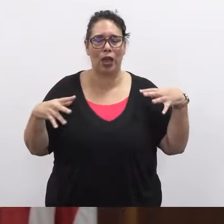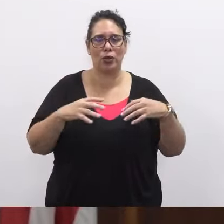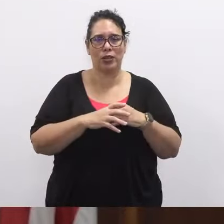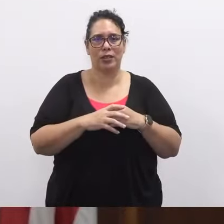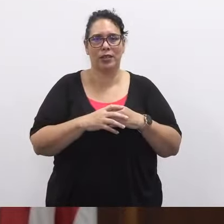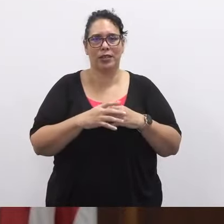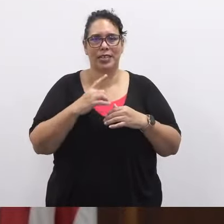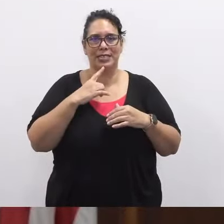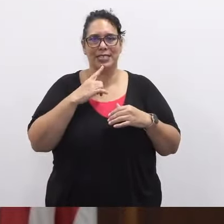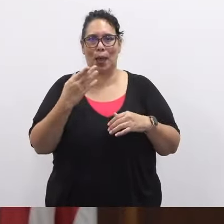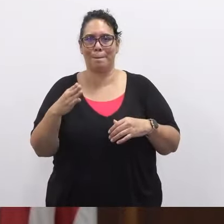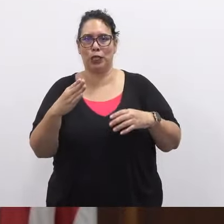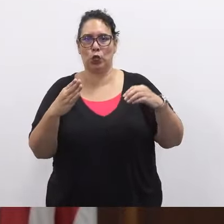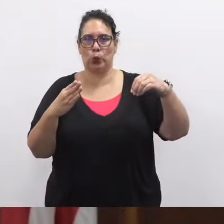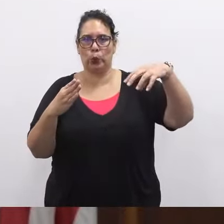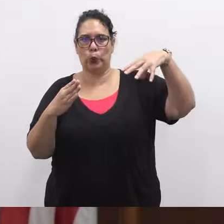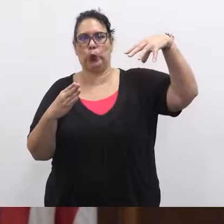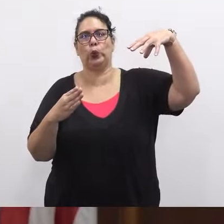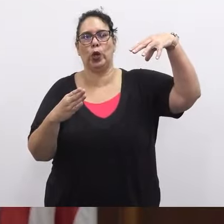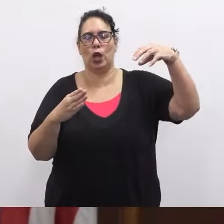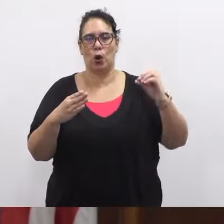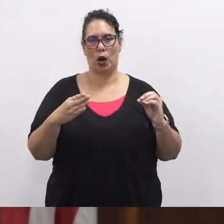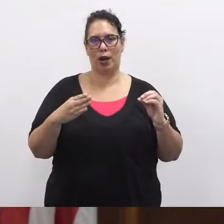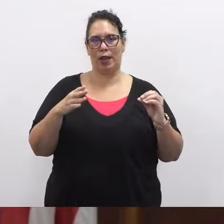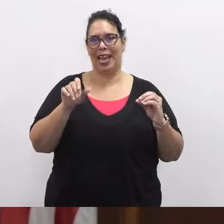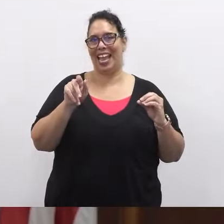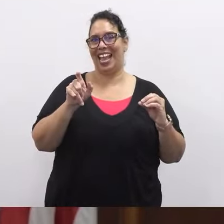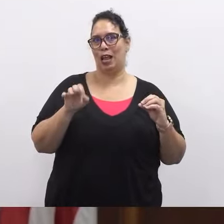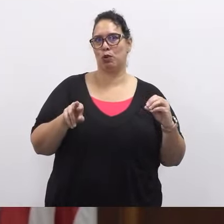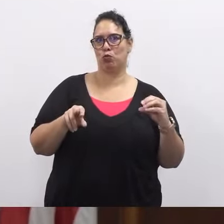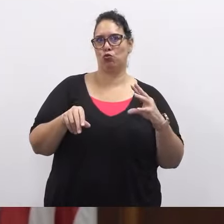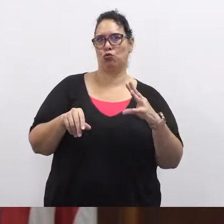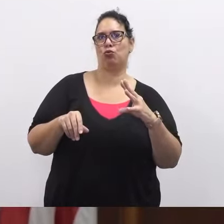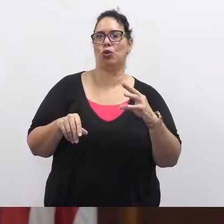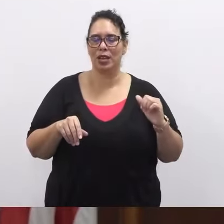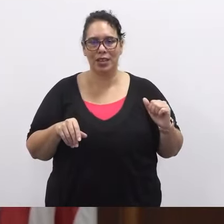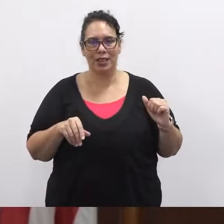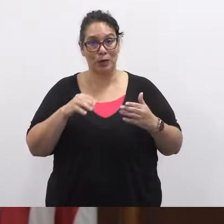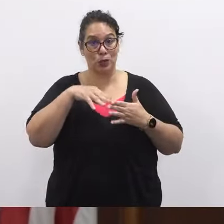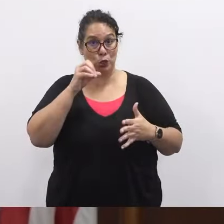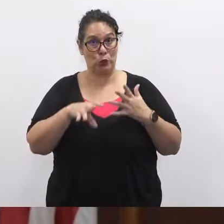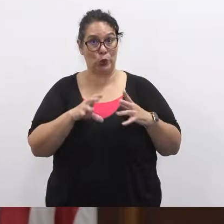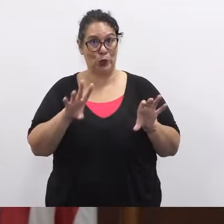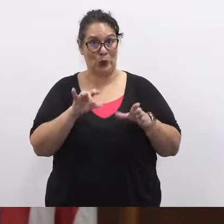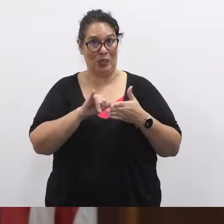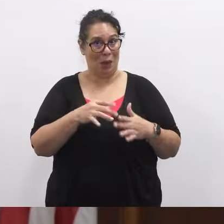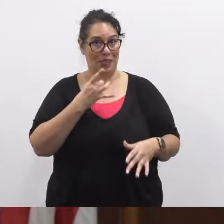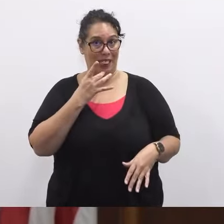"Bring up some blue or let's throw some Amber" it was a student who was working the booth. So it was a really wonderful opportunity